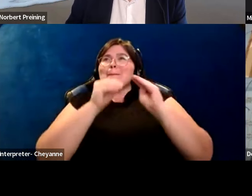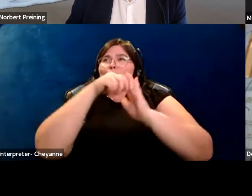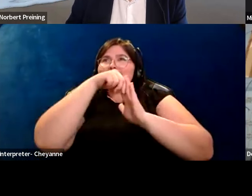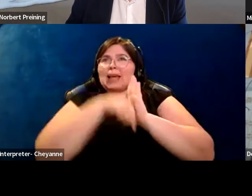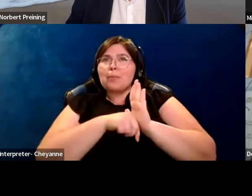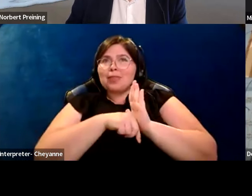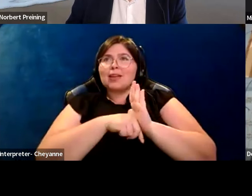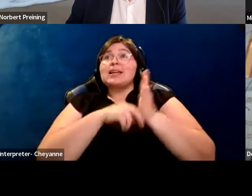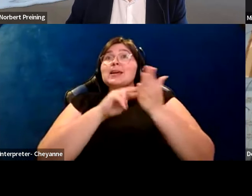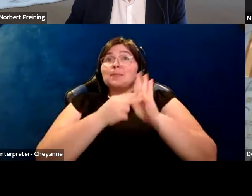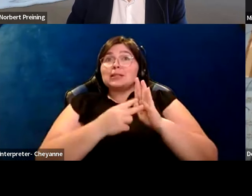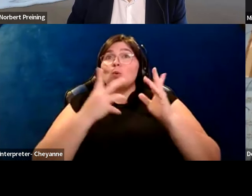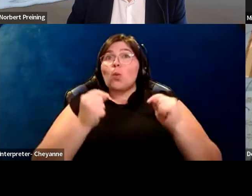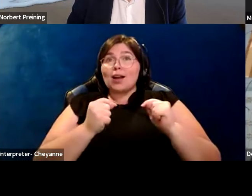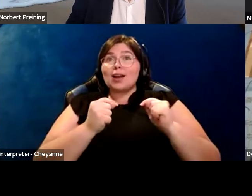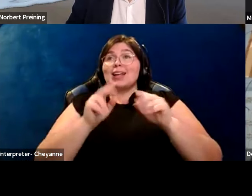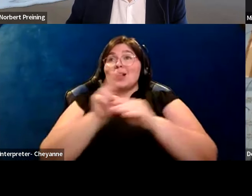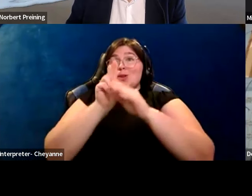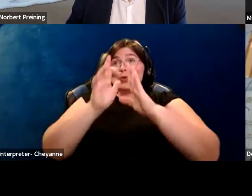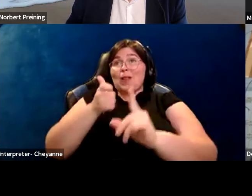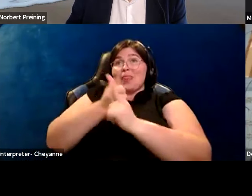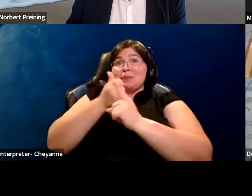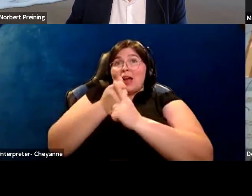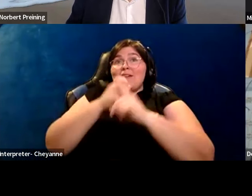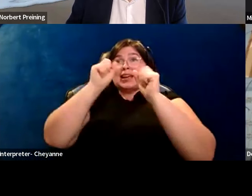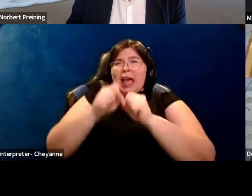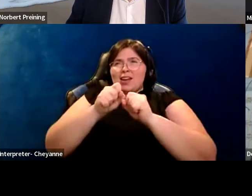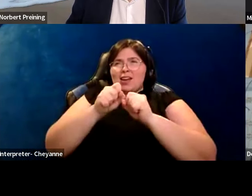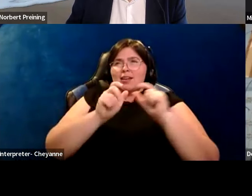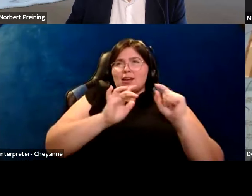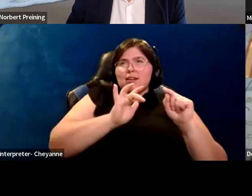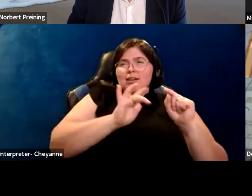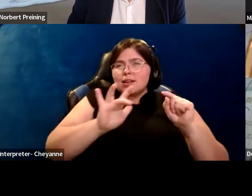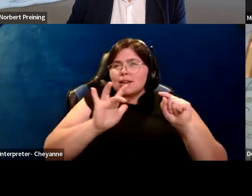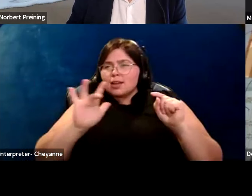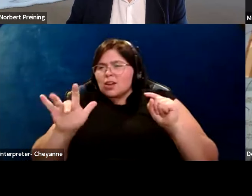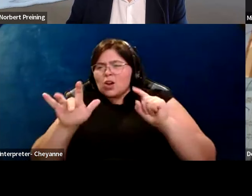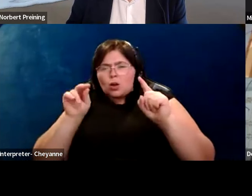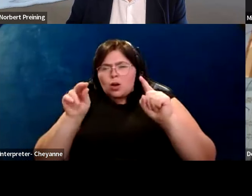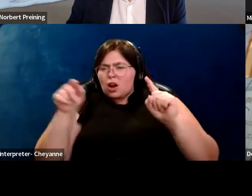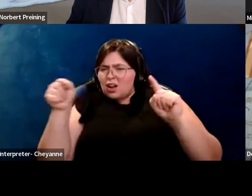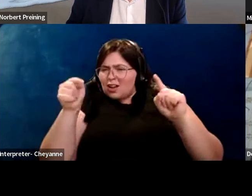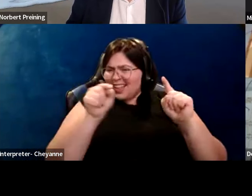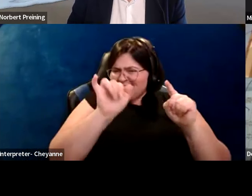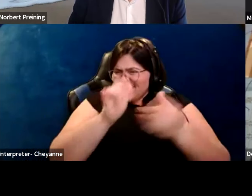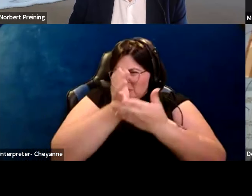does mean that a user is able to actually drill down into particular parts of the mathematical formula.